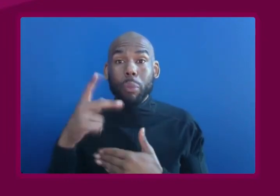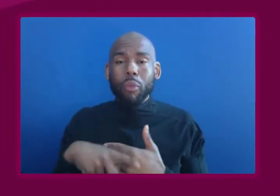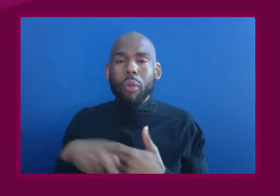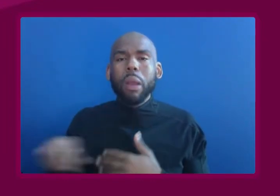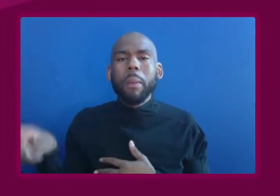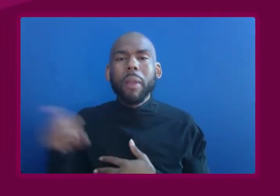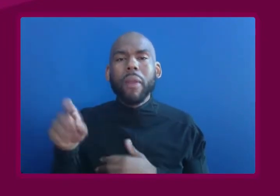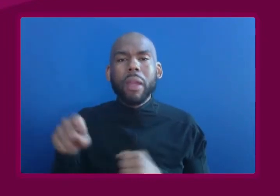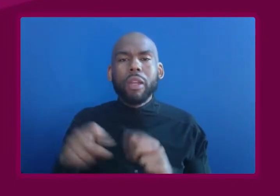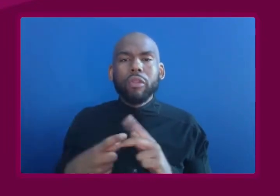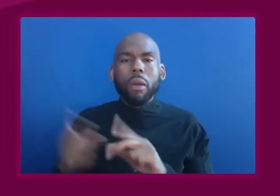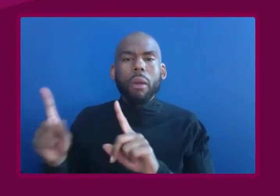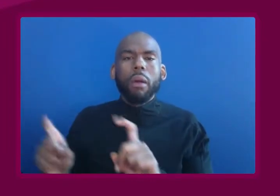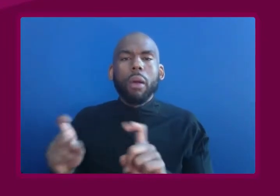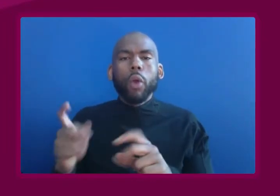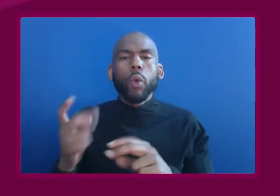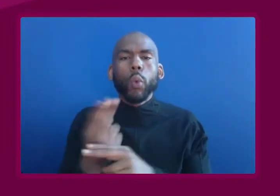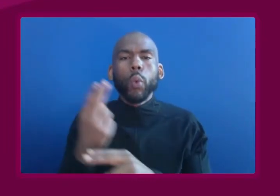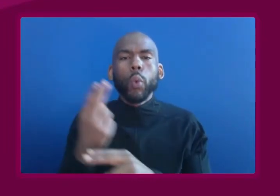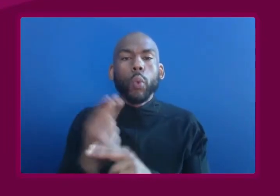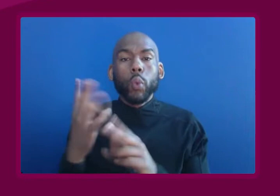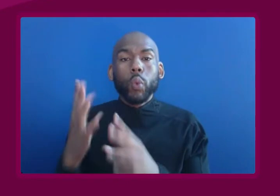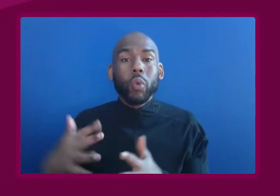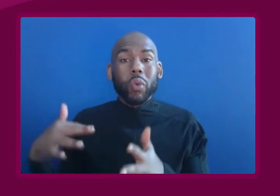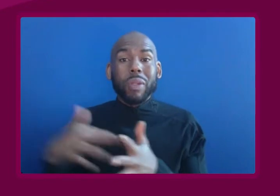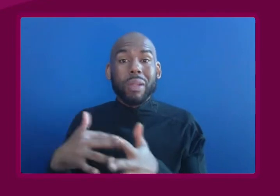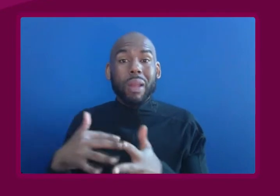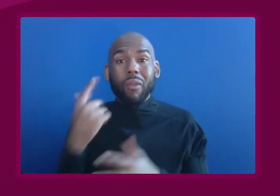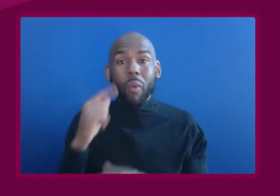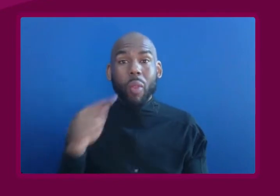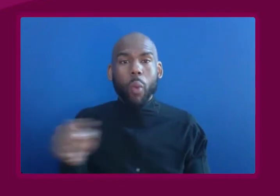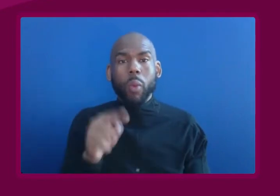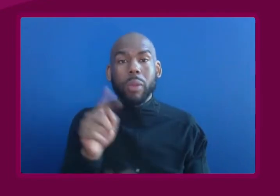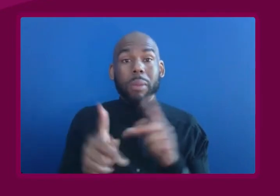conducting user studies with people that have disabilities.